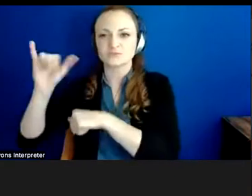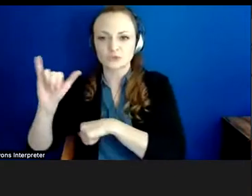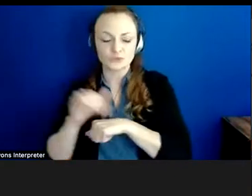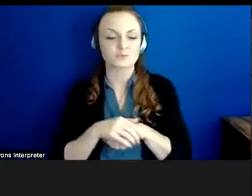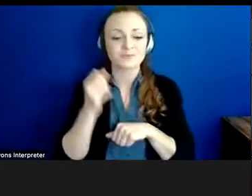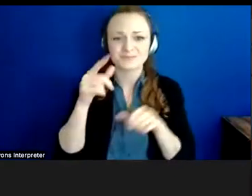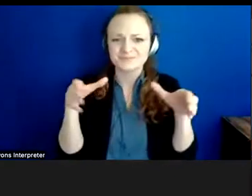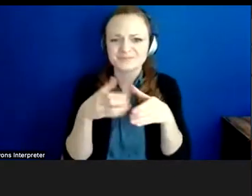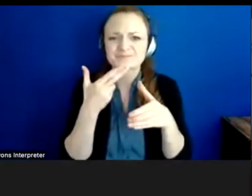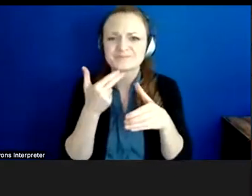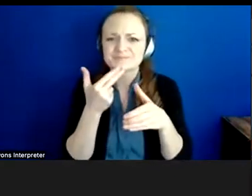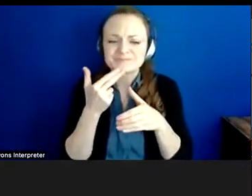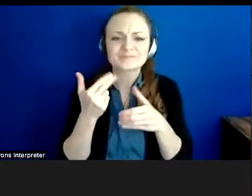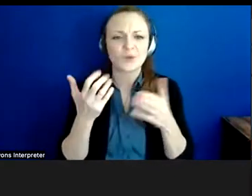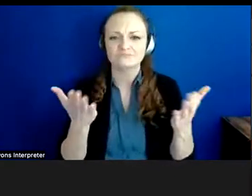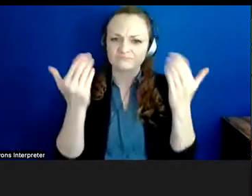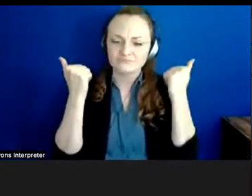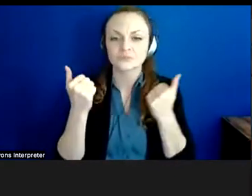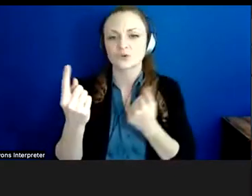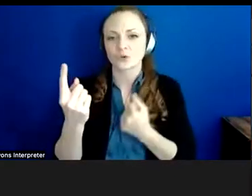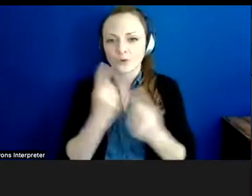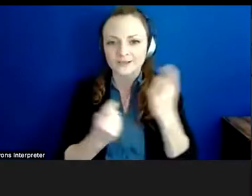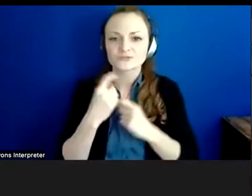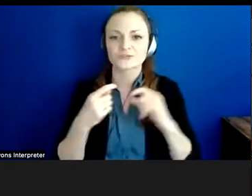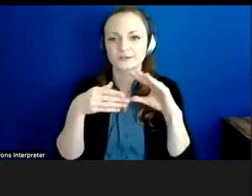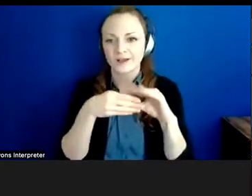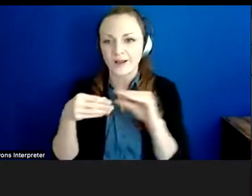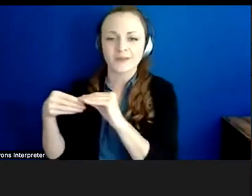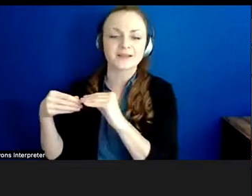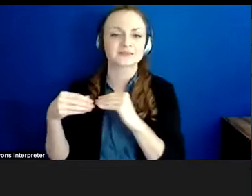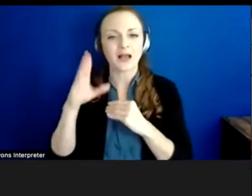19:06:46 Welcome your comments There's a lot of information, but you probably already have